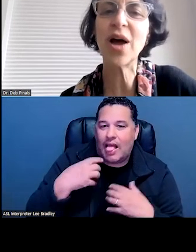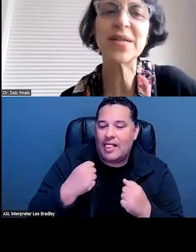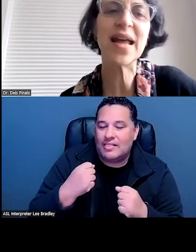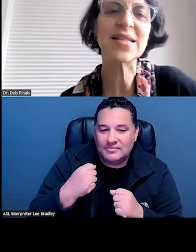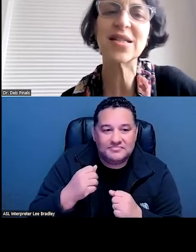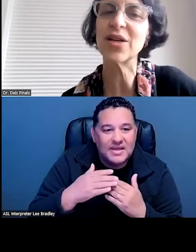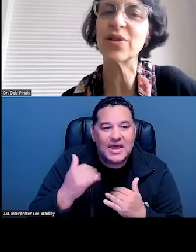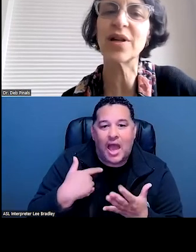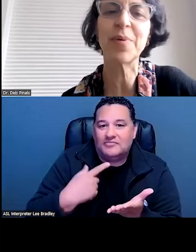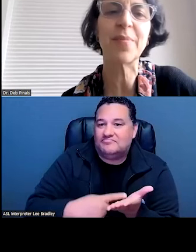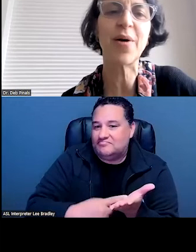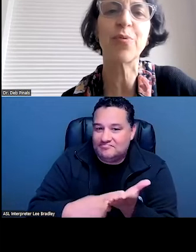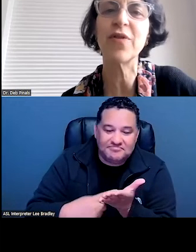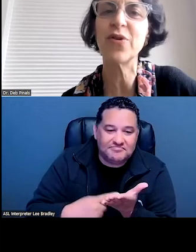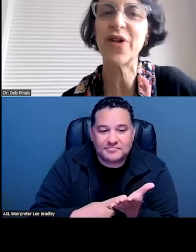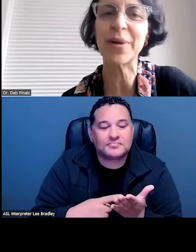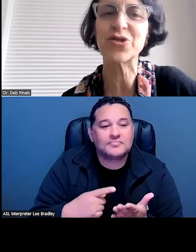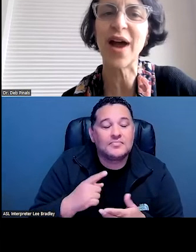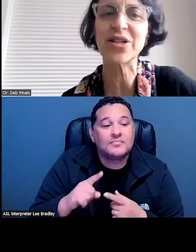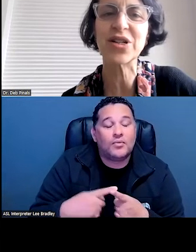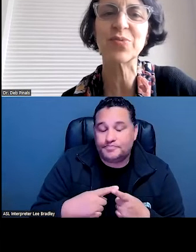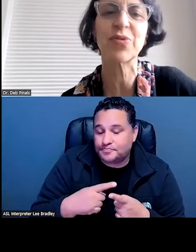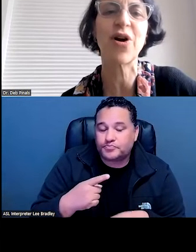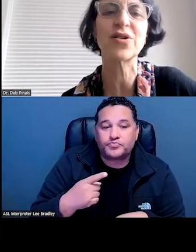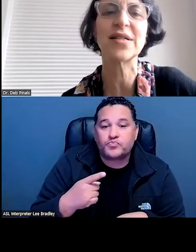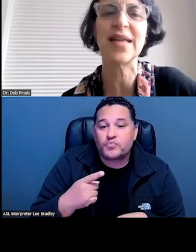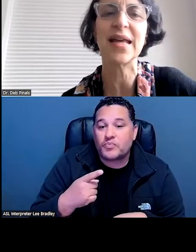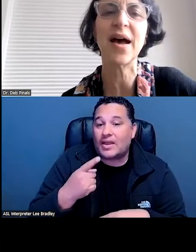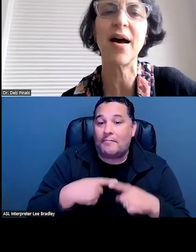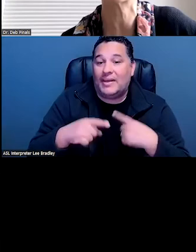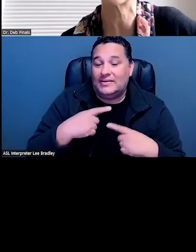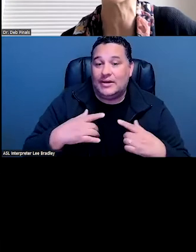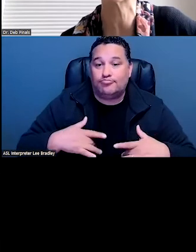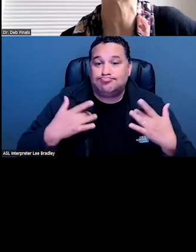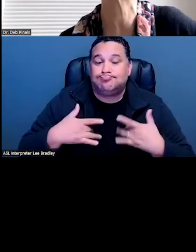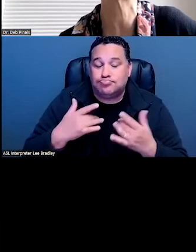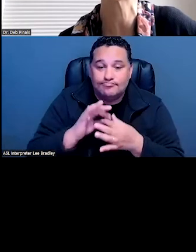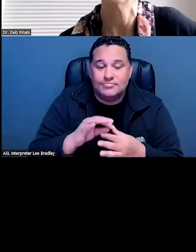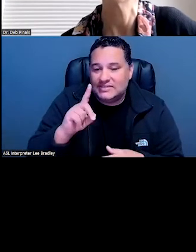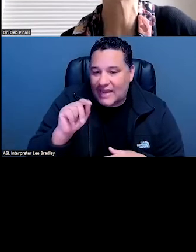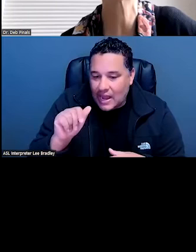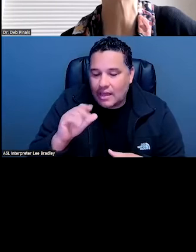. LOVE THE DISCUSSION ABOUT MEDICATION. AWESOME JOB EVERYBODY. SO MY JOB TODAY IS TO TELL-UP LITTLE BIT ABOUT PREVIEW